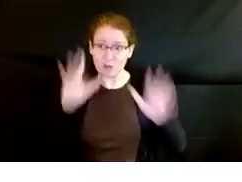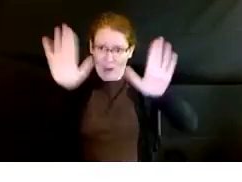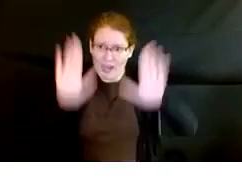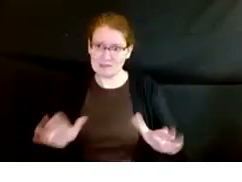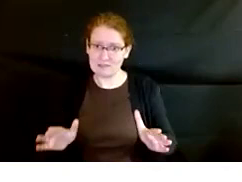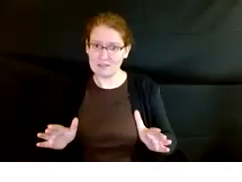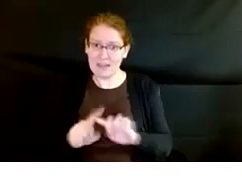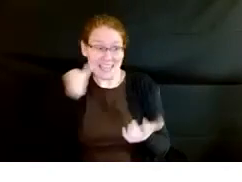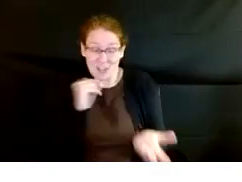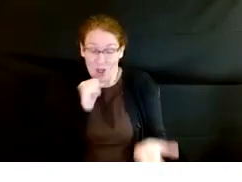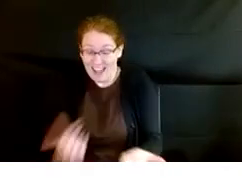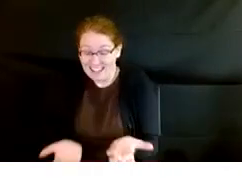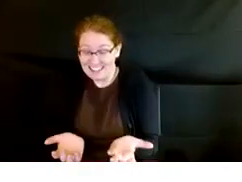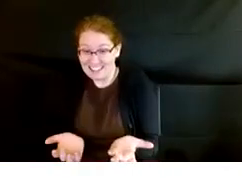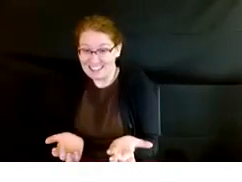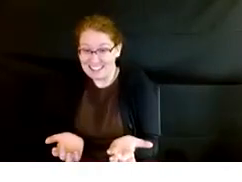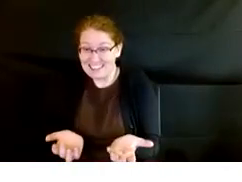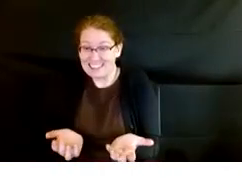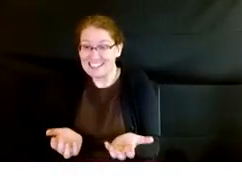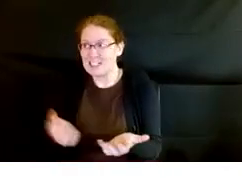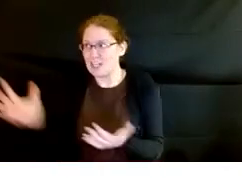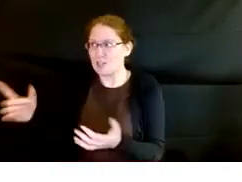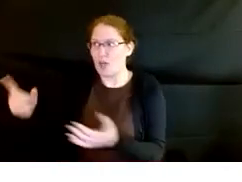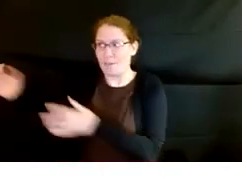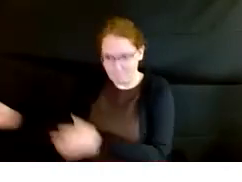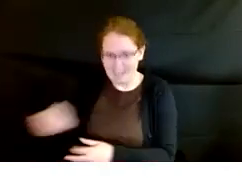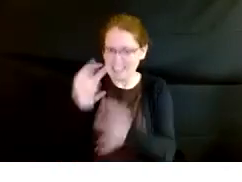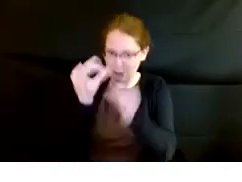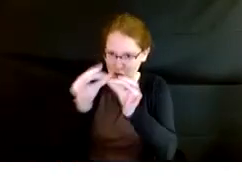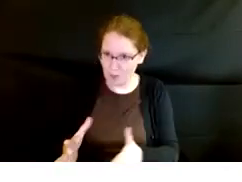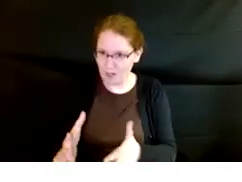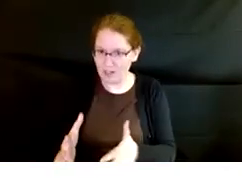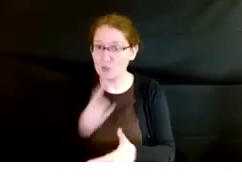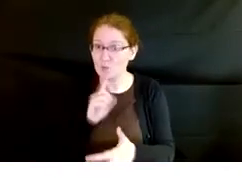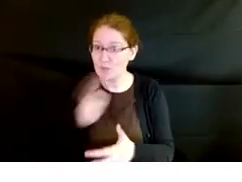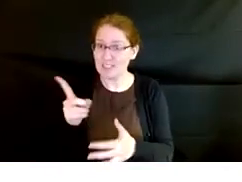on-site interpreter is absolutely a valid thing to ask for and would be required uh to ensure